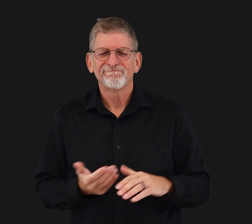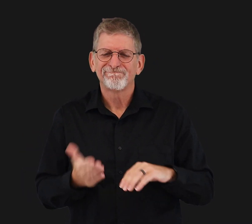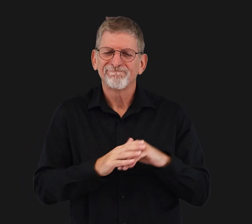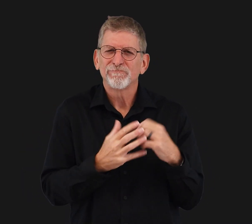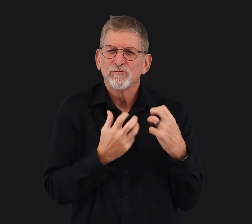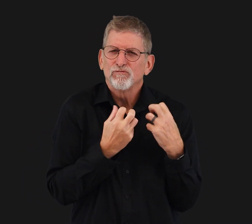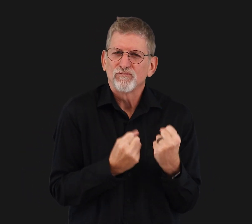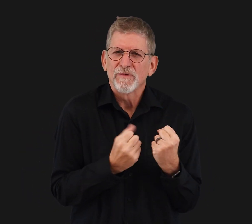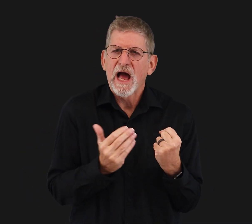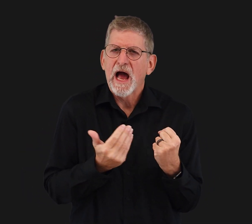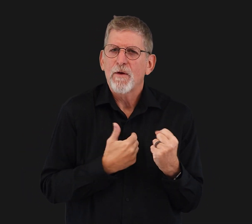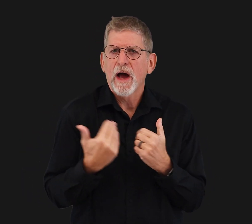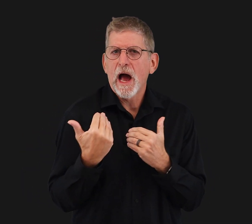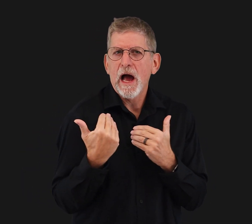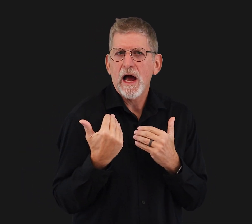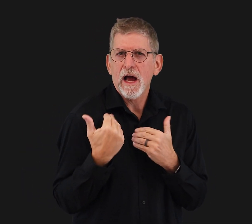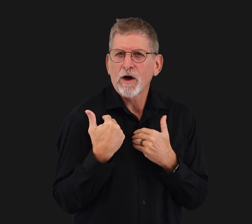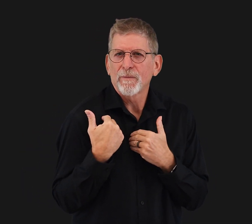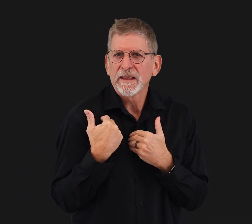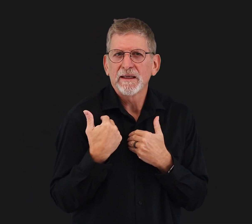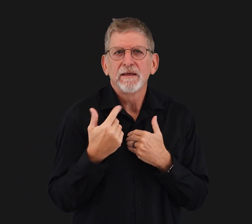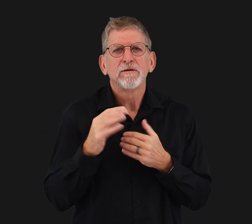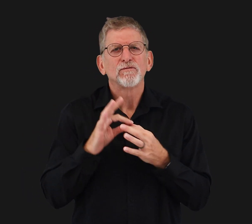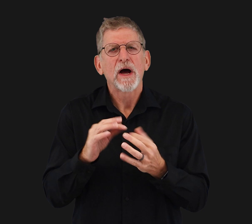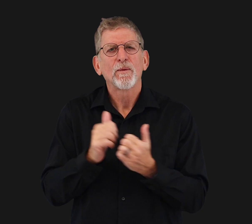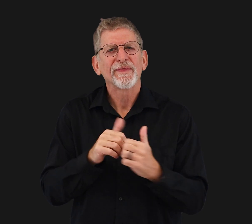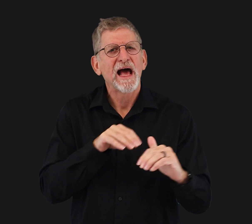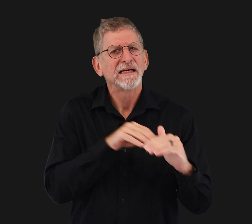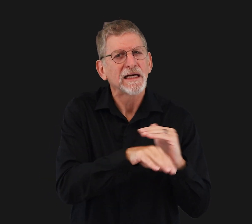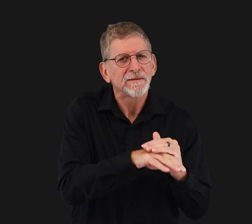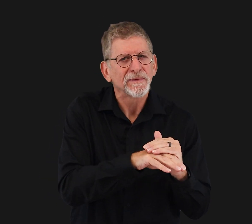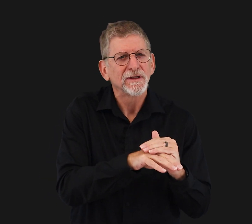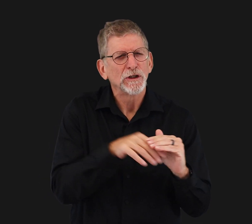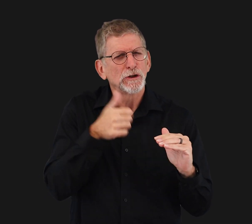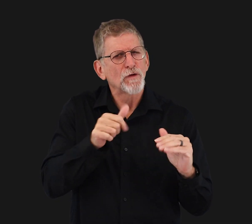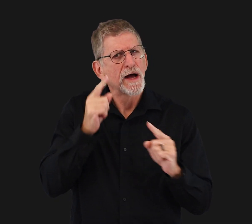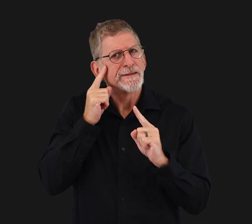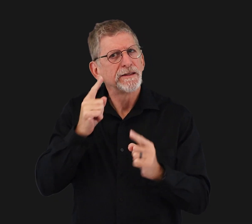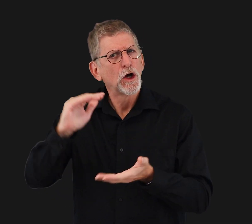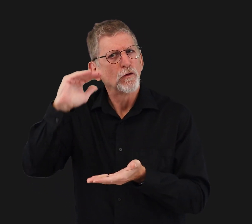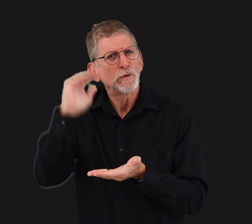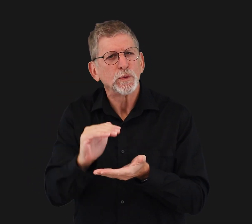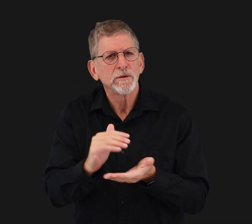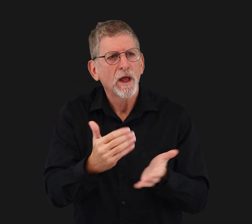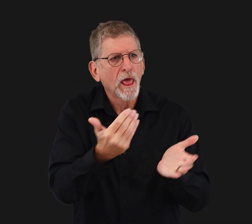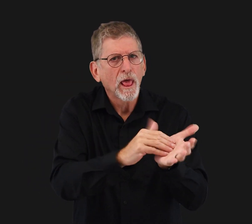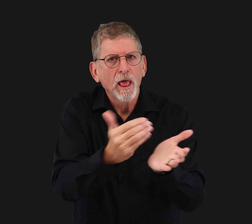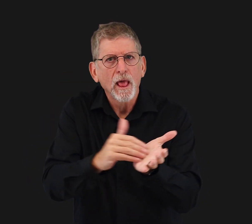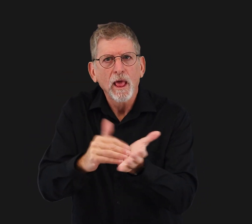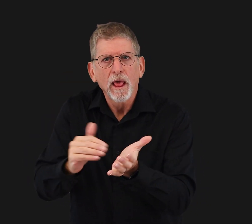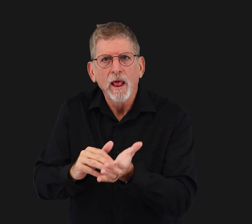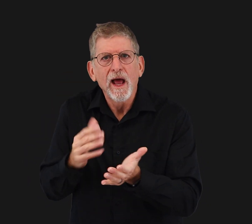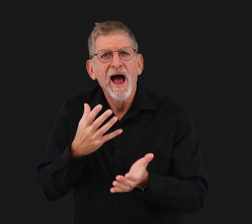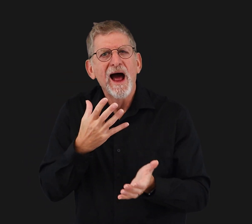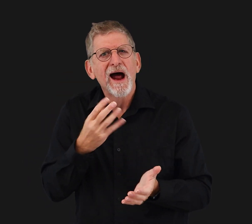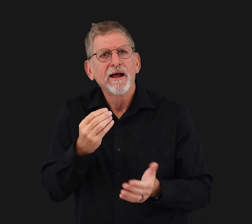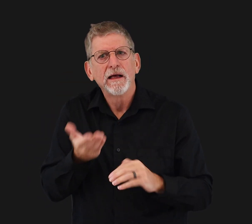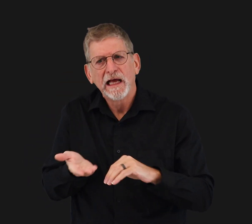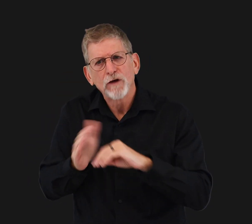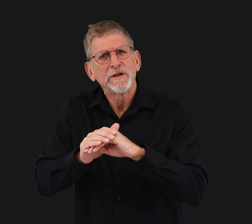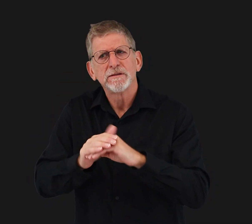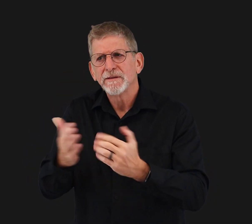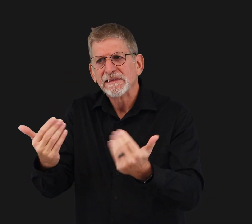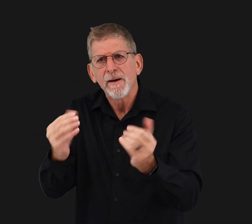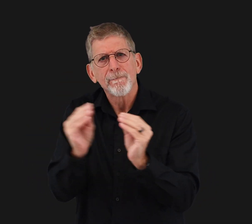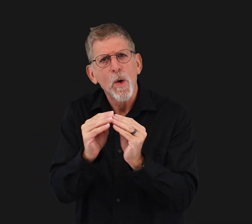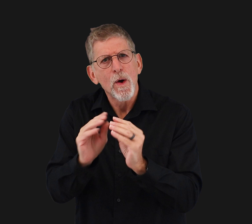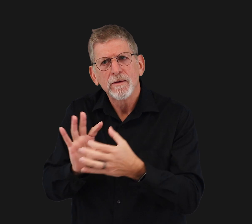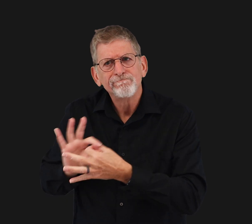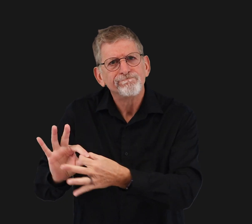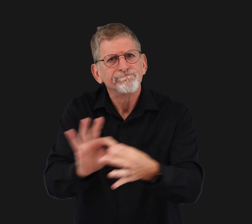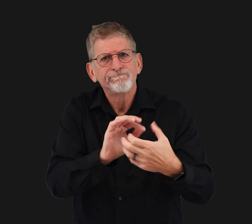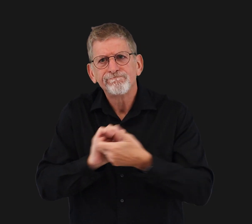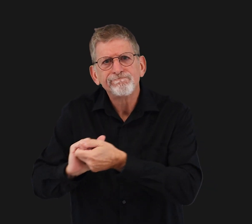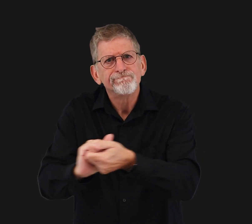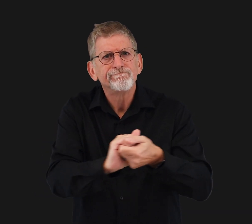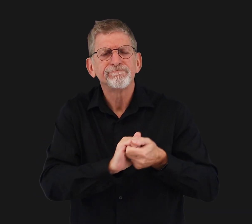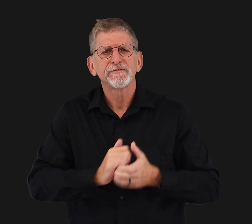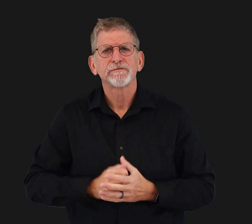• Strengthening accountability around accessibility to reduce redundancies and increase collaboration